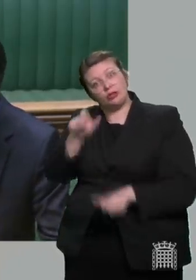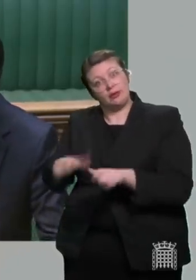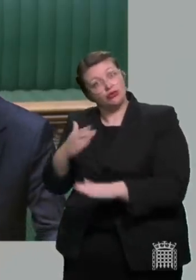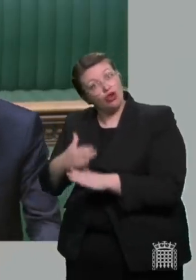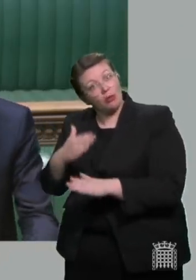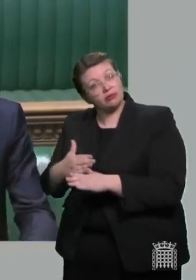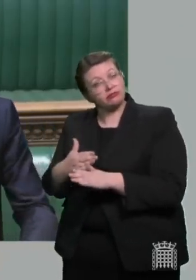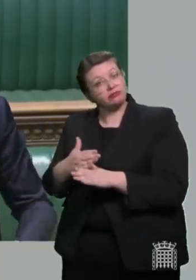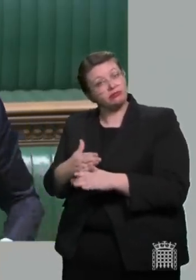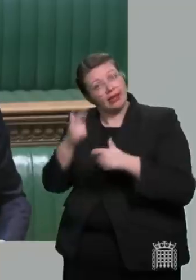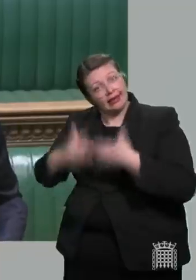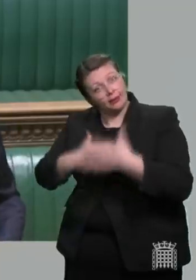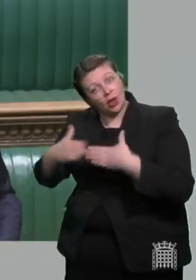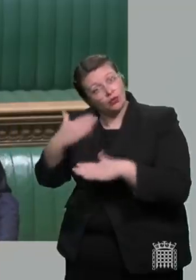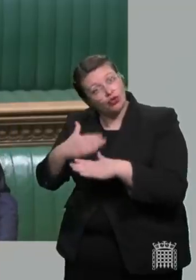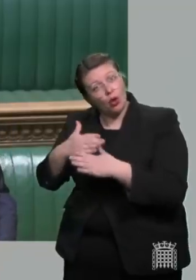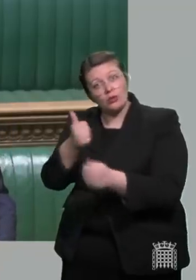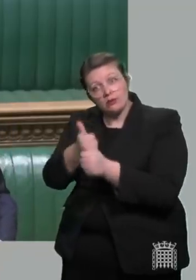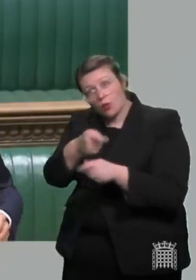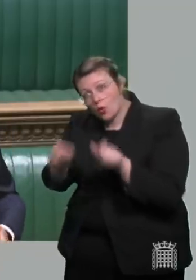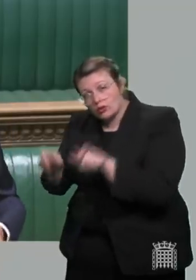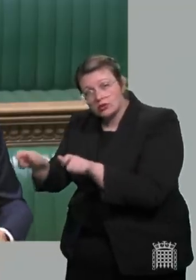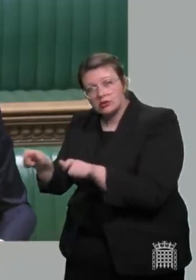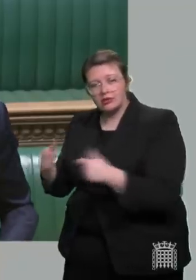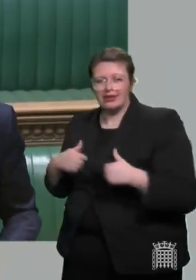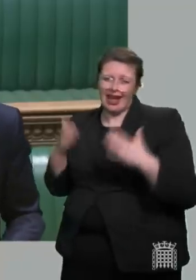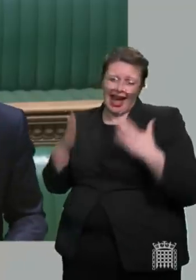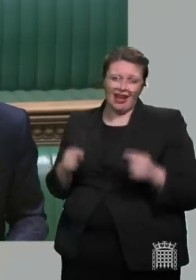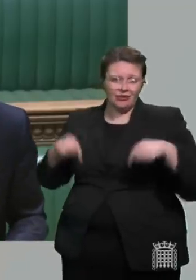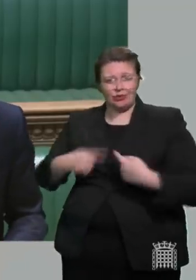about the challenges facing our public finances and how we will begin to fix them.